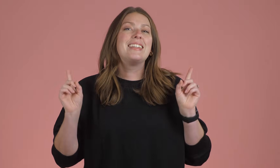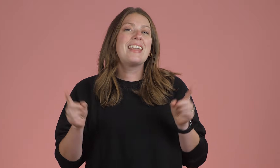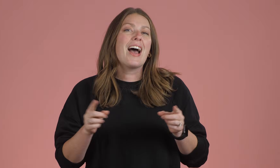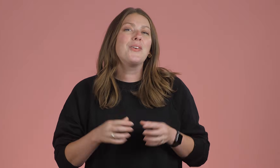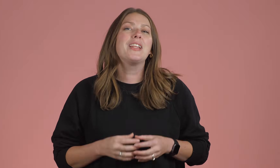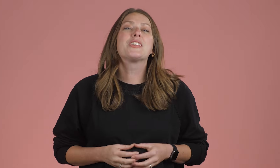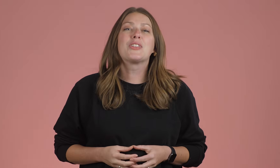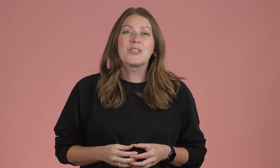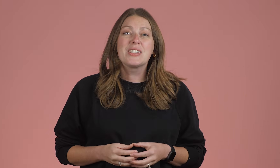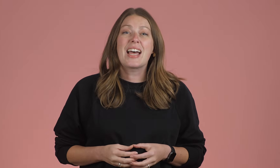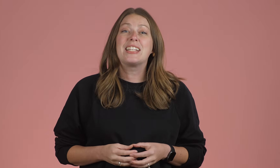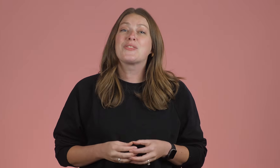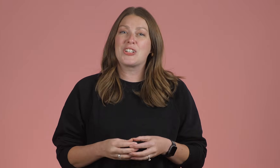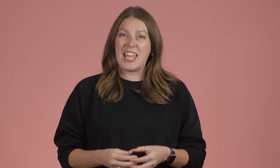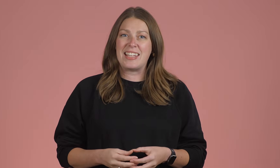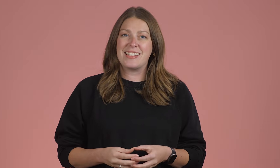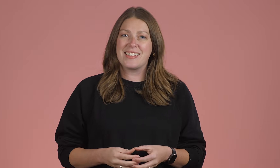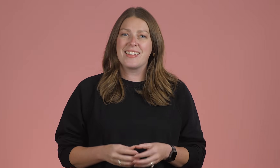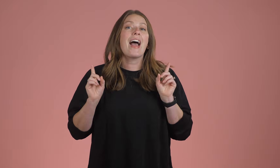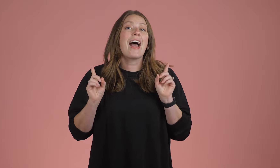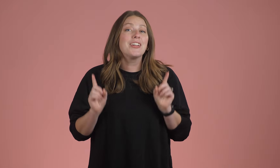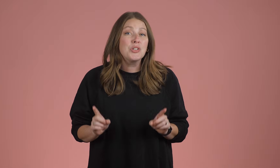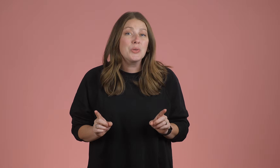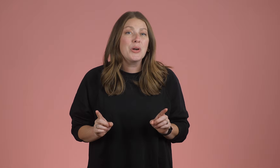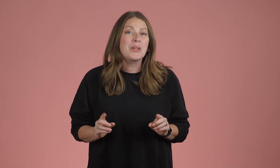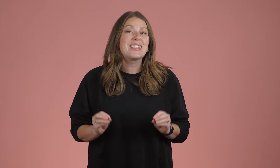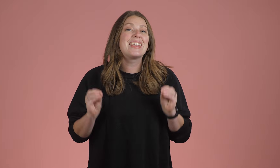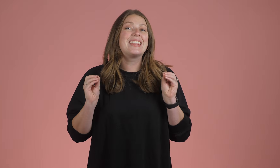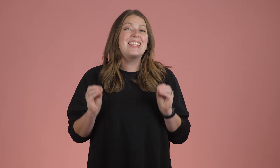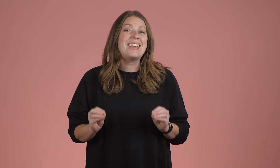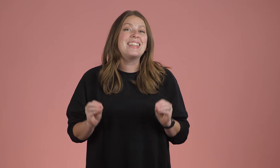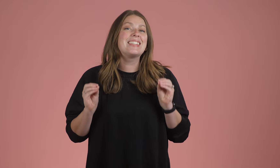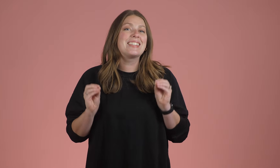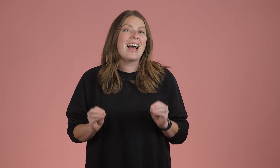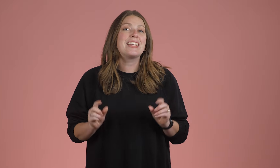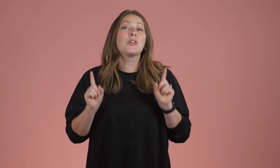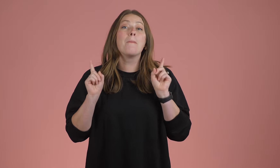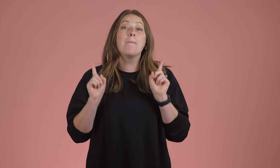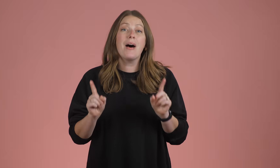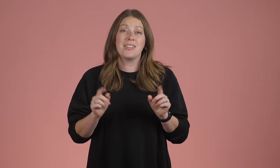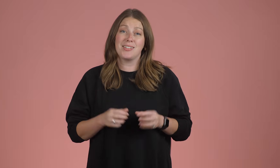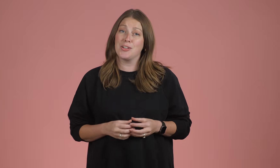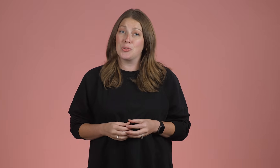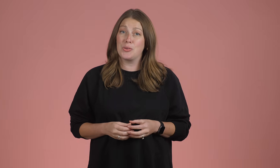Now let's learn signs for tastes. As you will notice, these signs must include